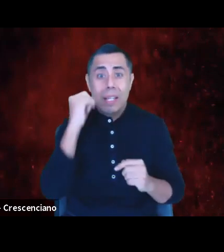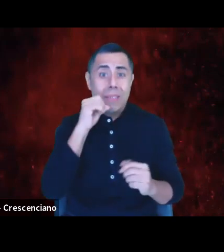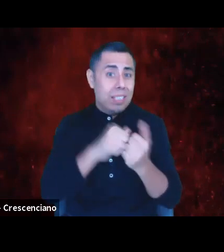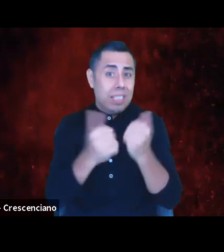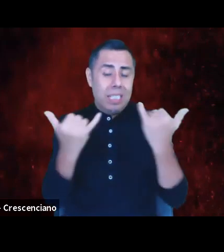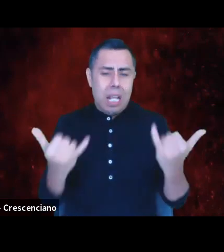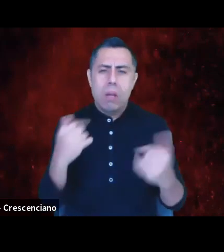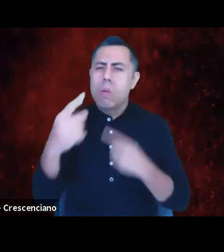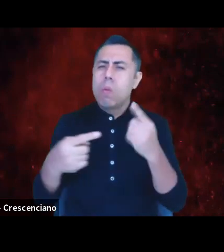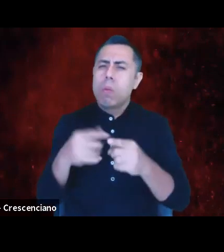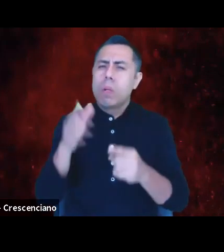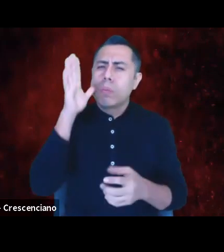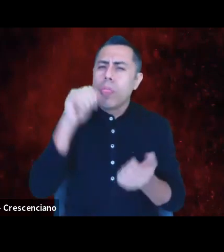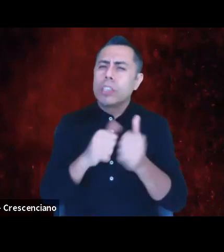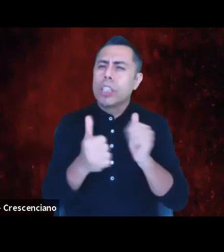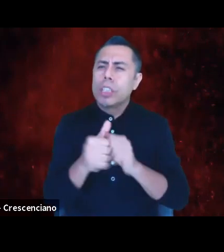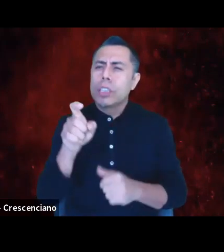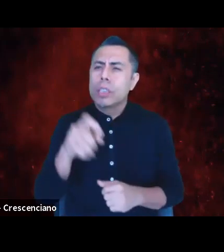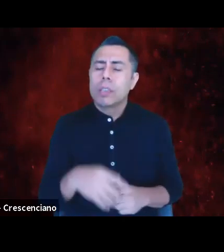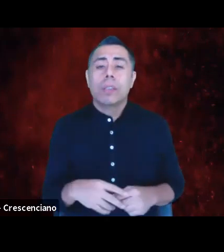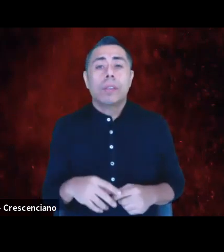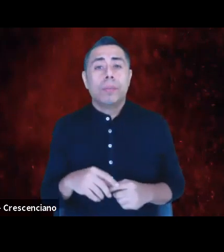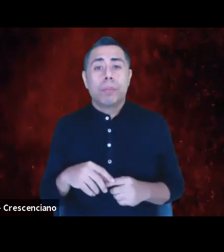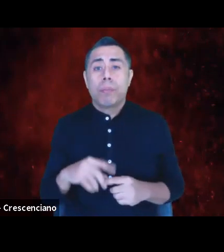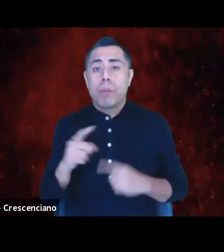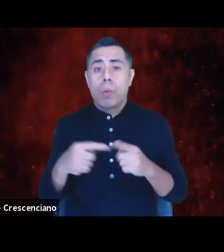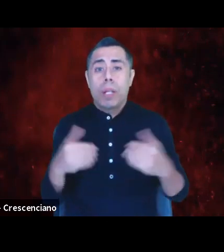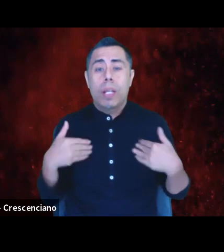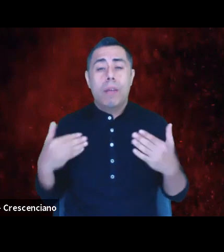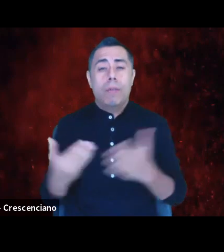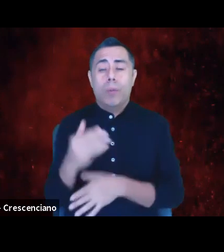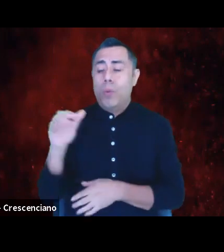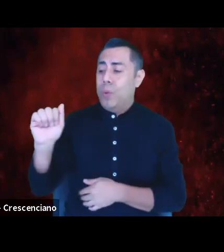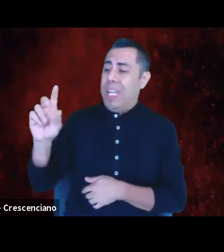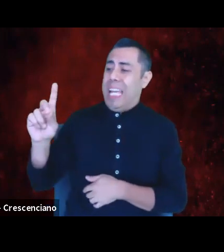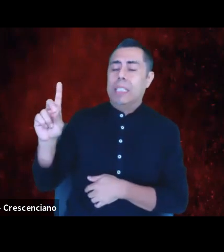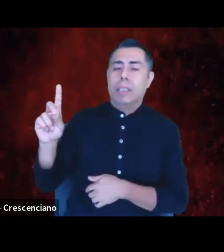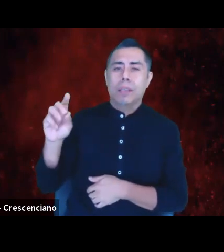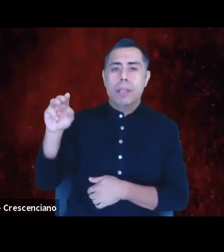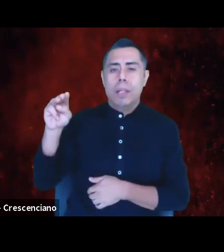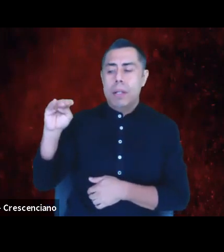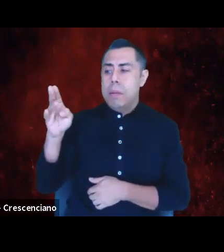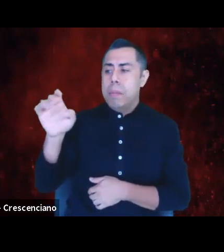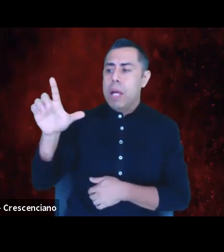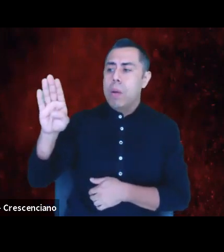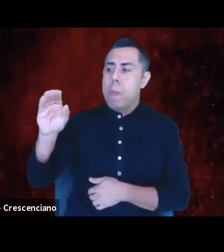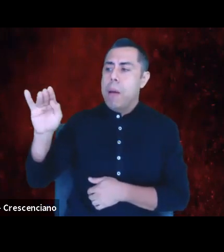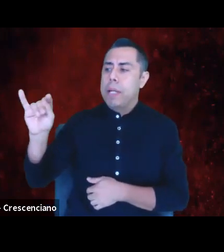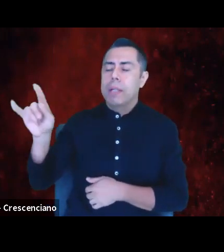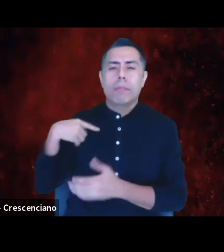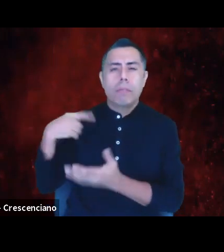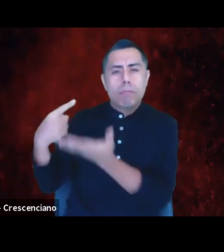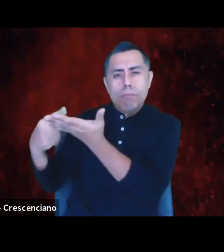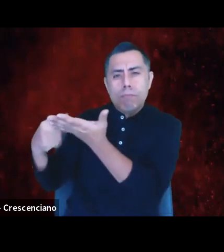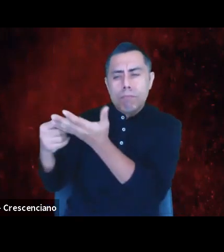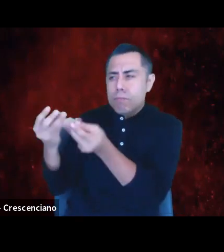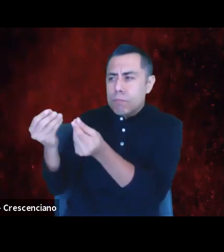When discussing the impact of COVID with another newly minted AD, Michael Bobbitt, he said to me that "a return to business as usual